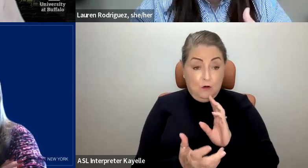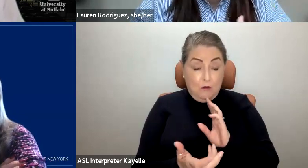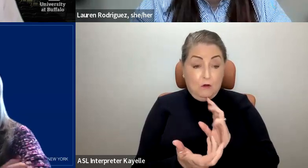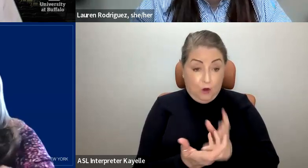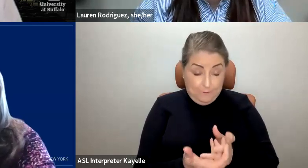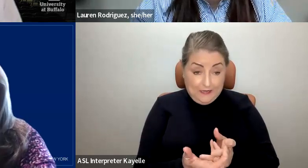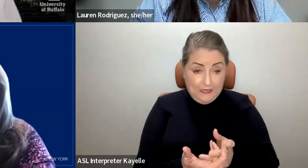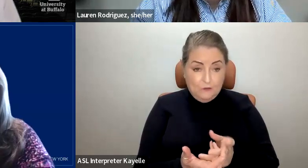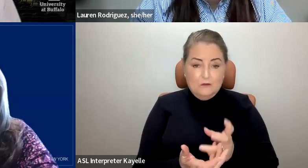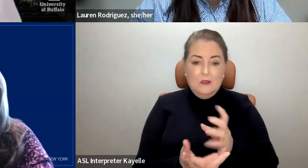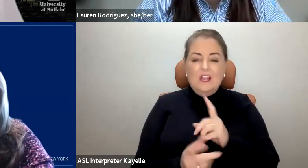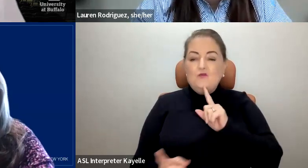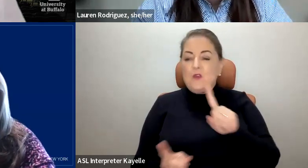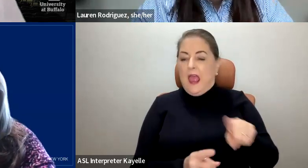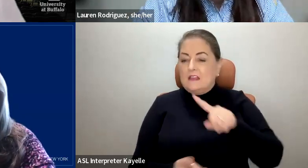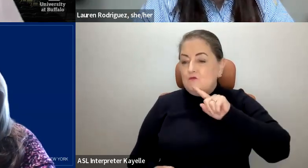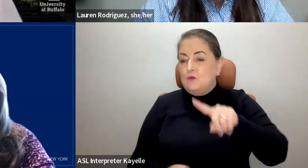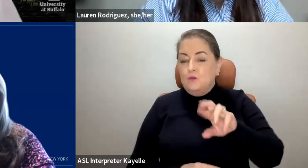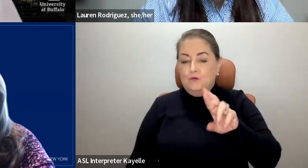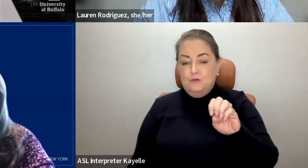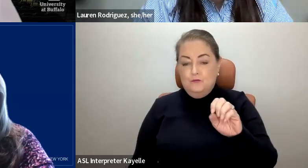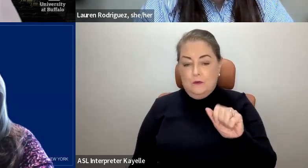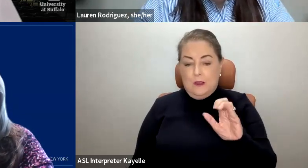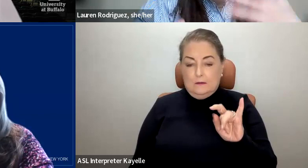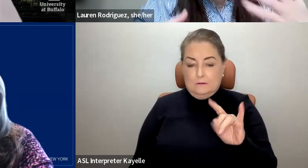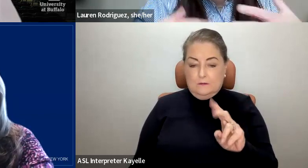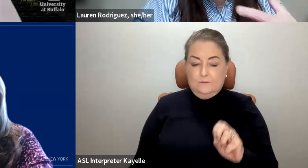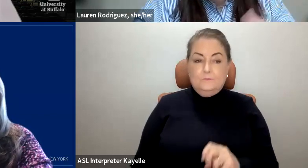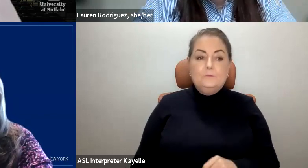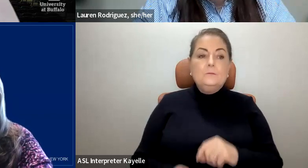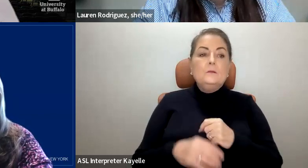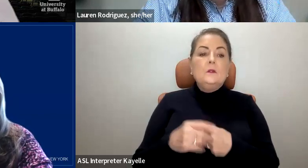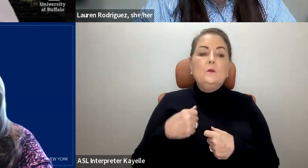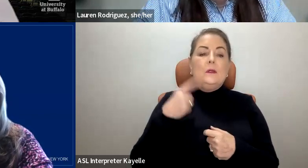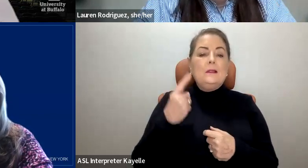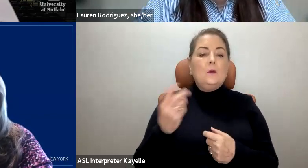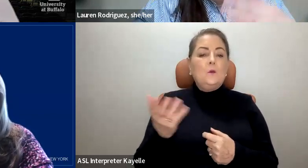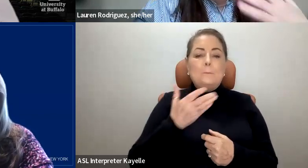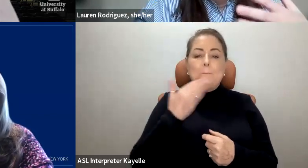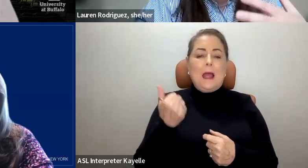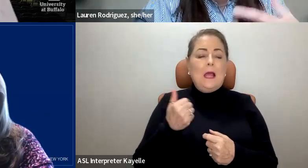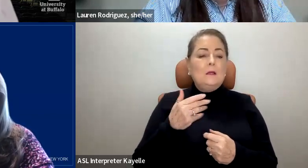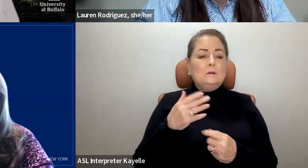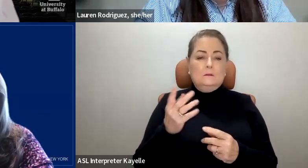that reactive approach. So really, we're kind of thinking like, what is the best way for these two groups to work